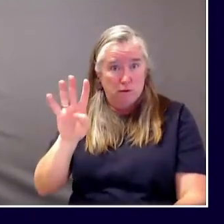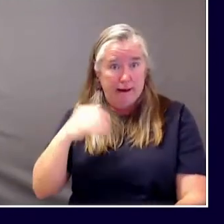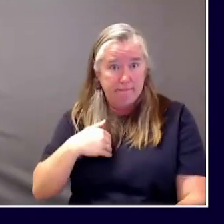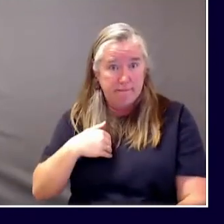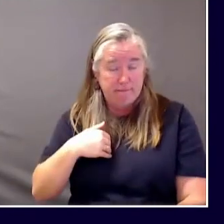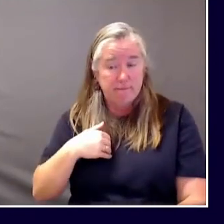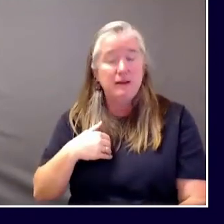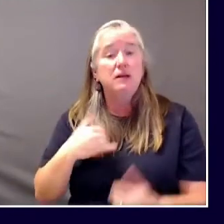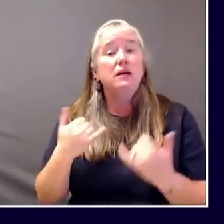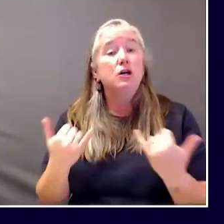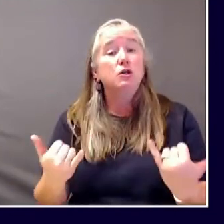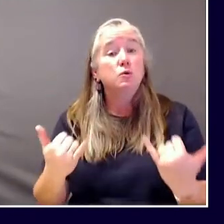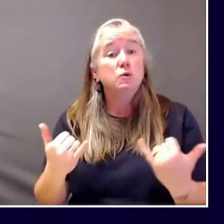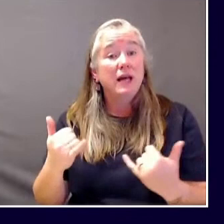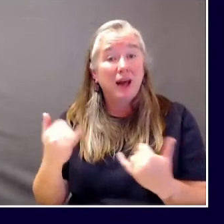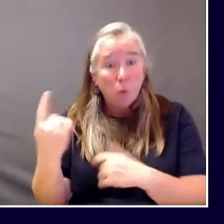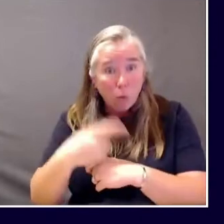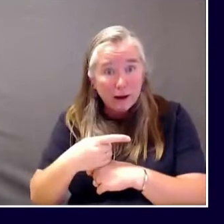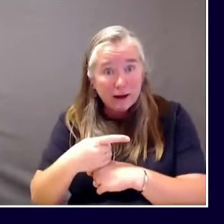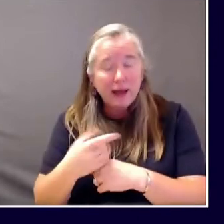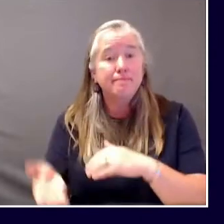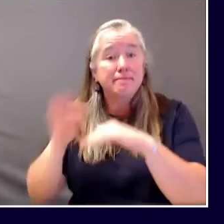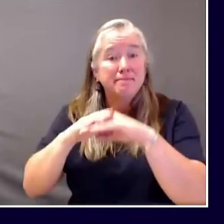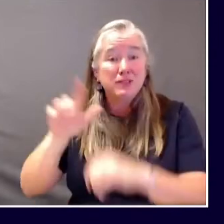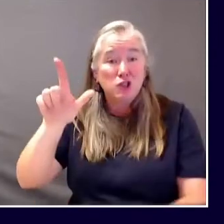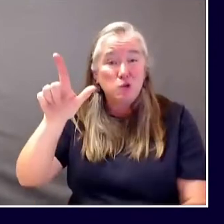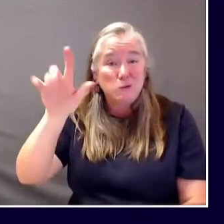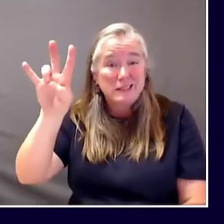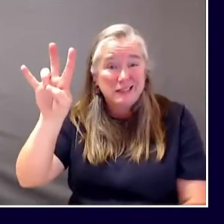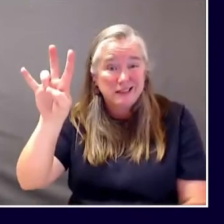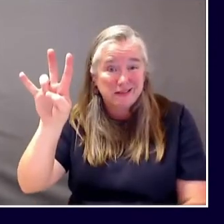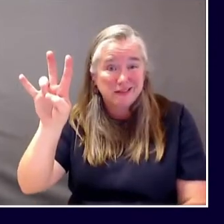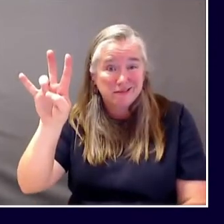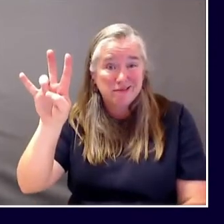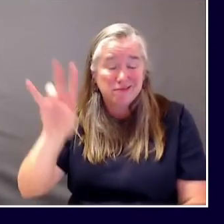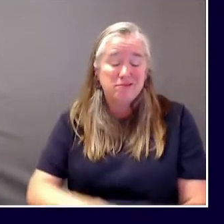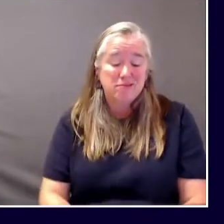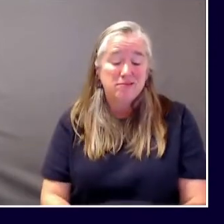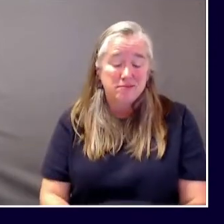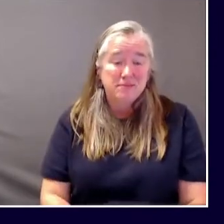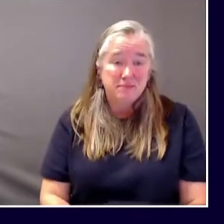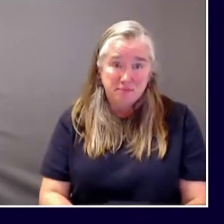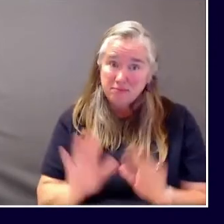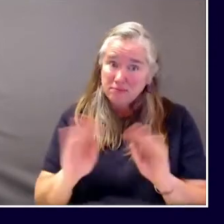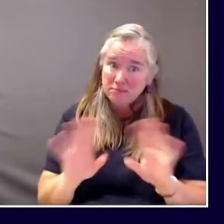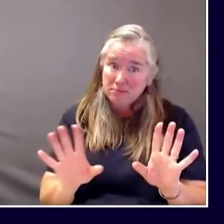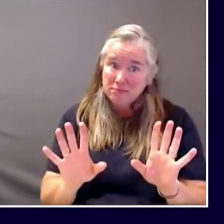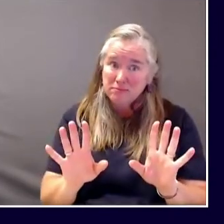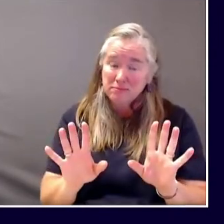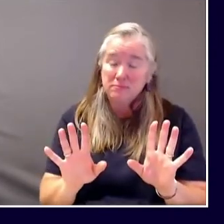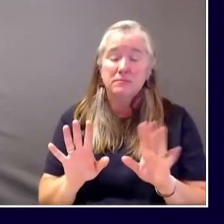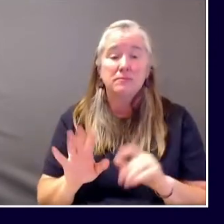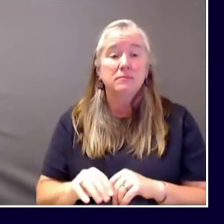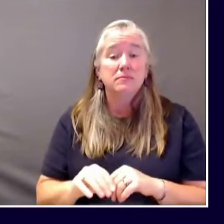that number has now increased to twenty seven cases